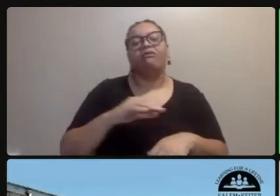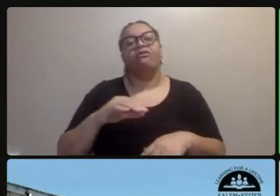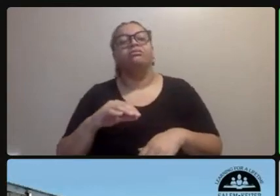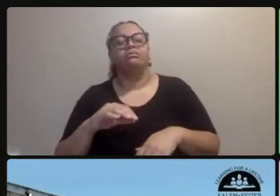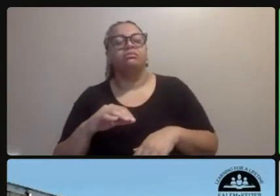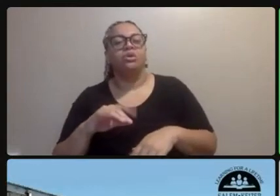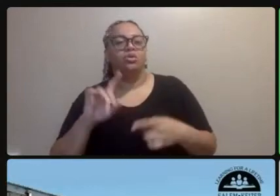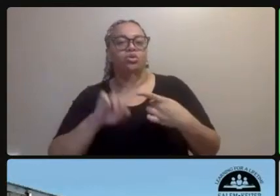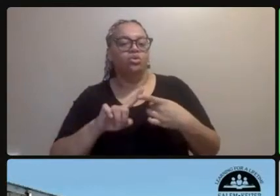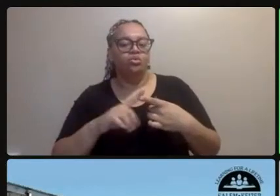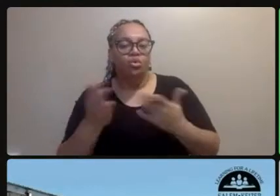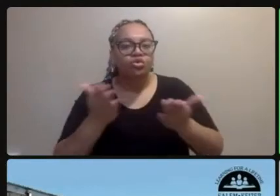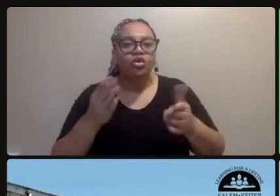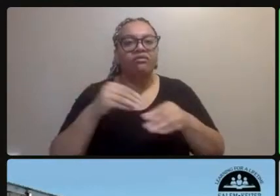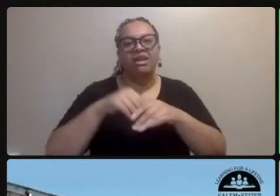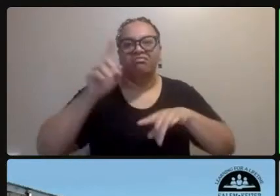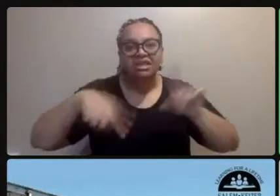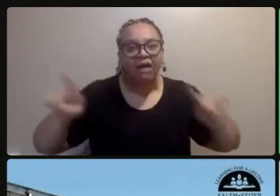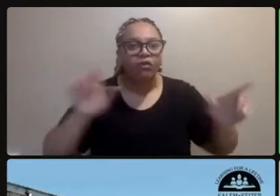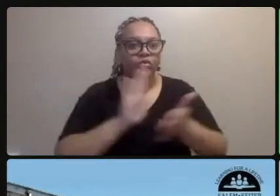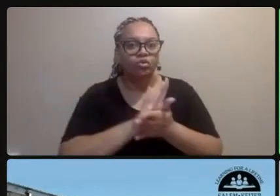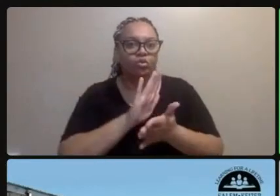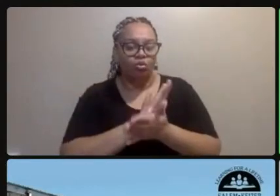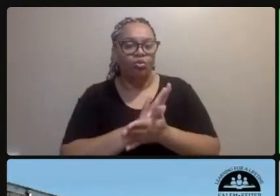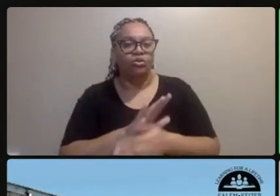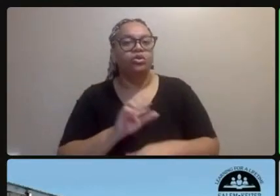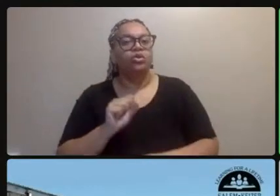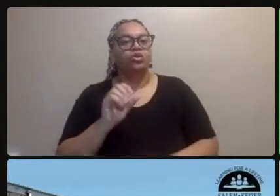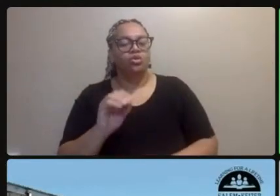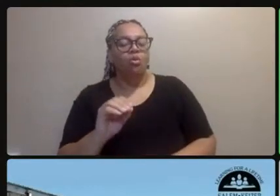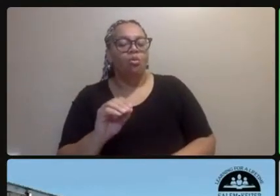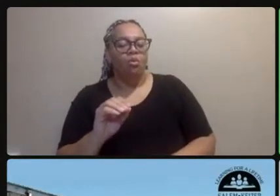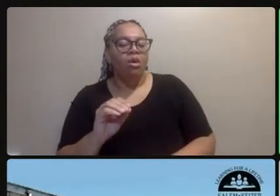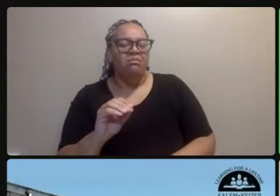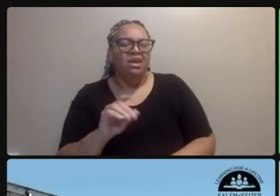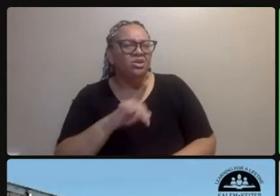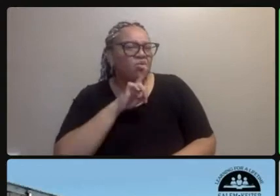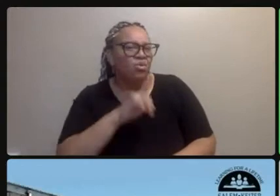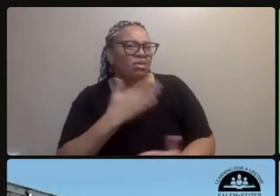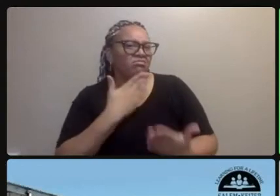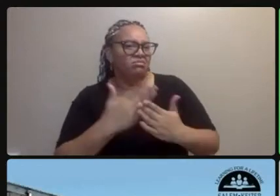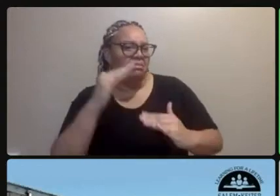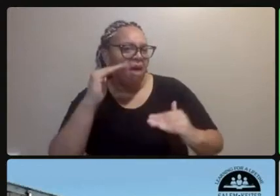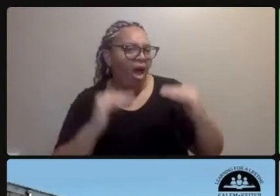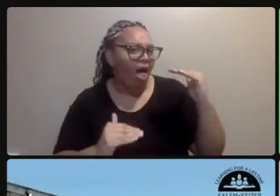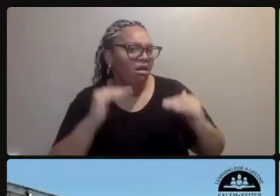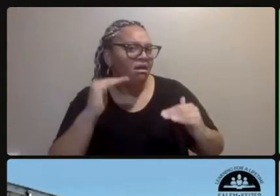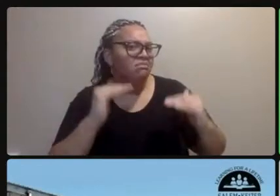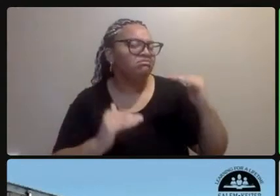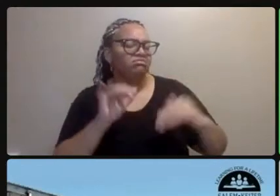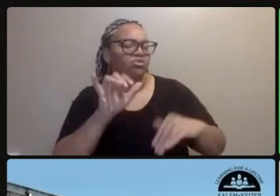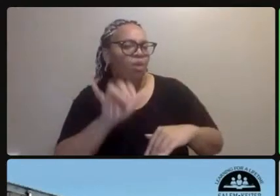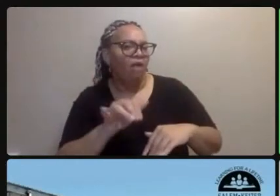PREPARING TEACHERS AND MINISTRY